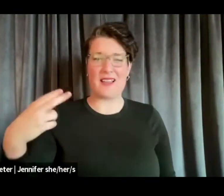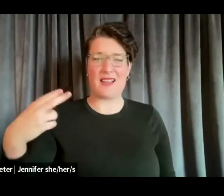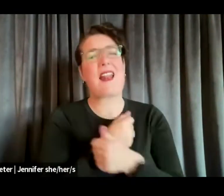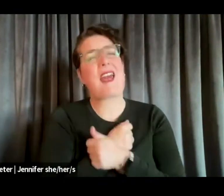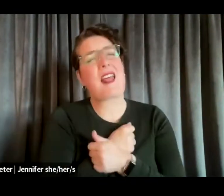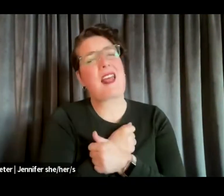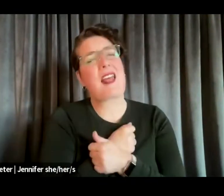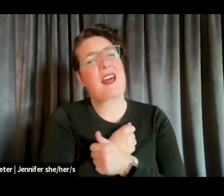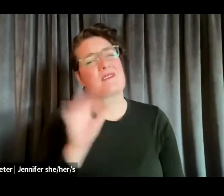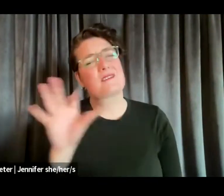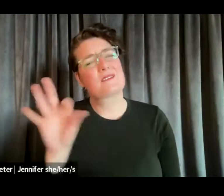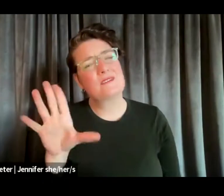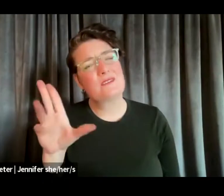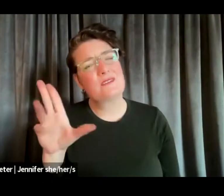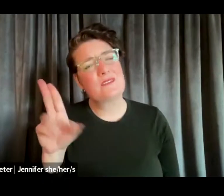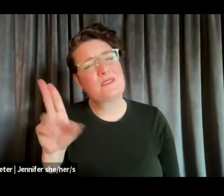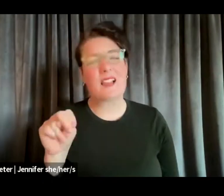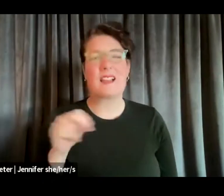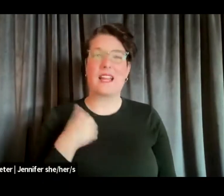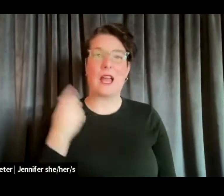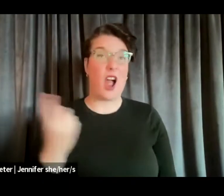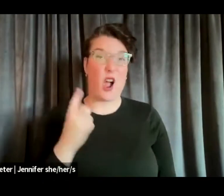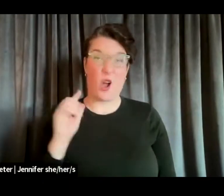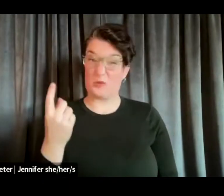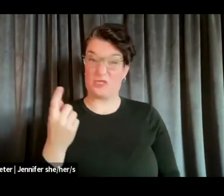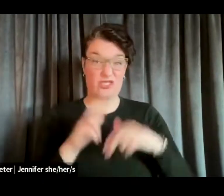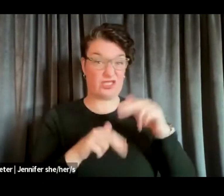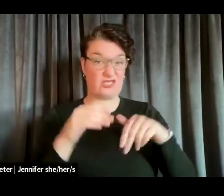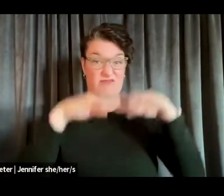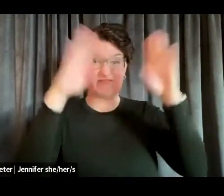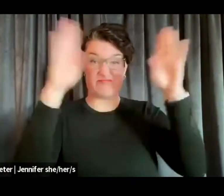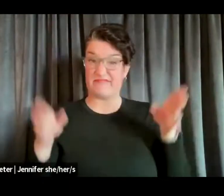and I always just build a really simple sukkah I'll like